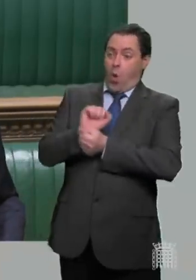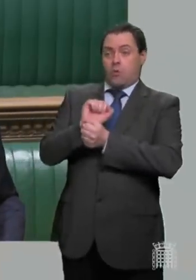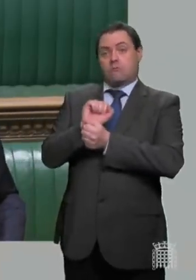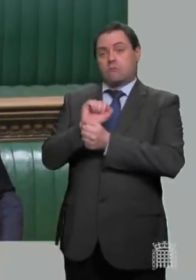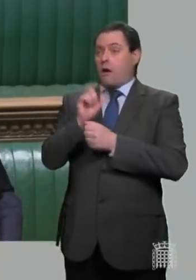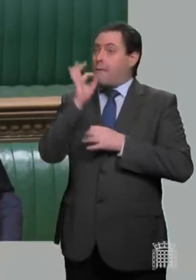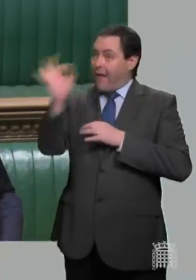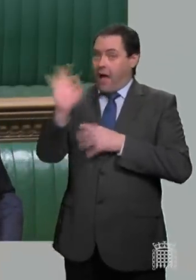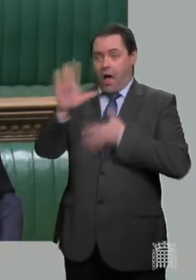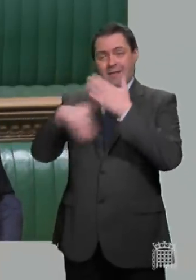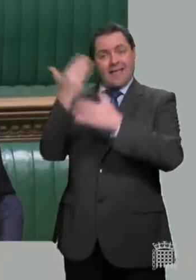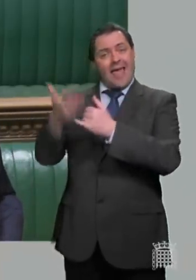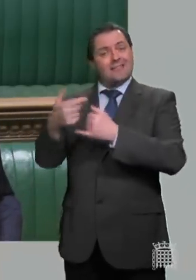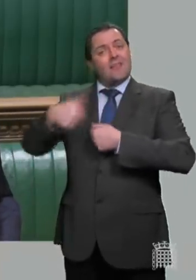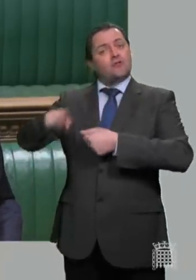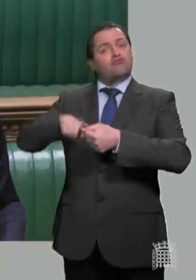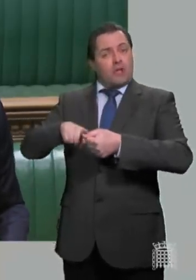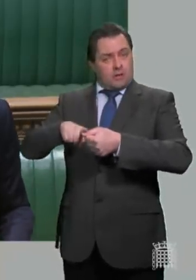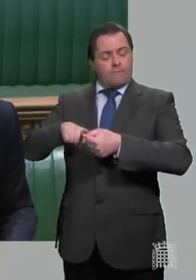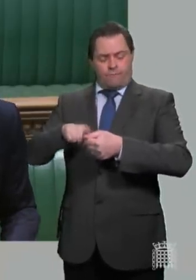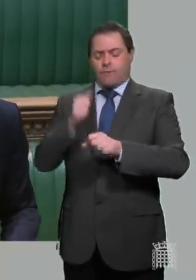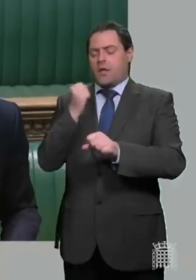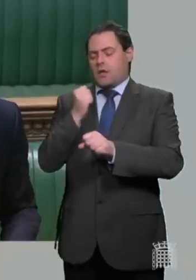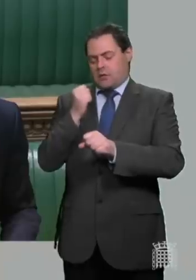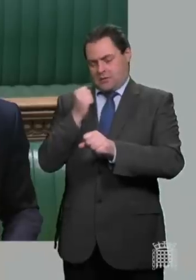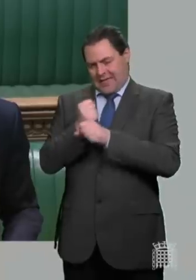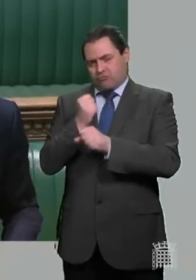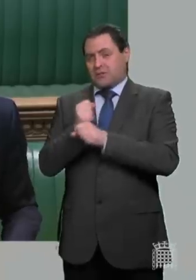and the Government will provide a guarantee to lenders of 80%.